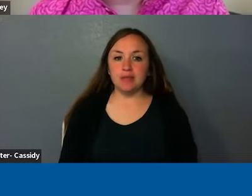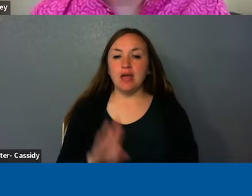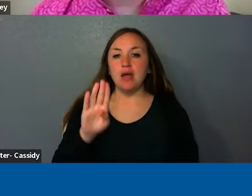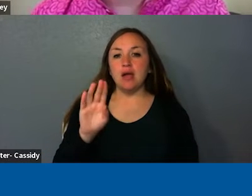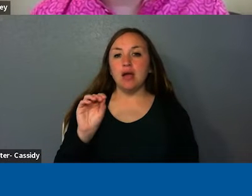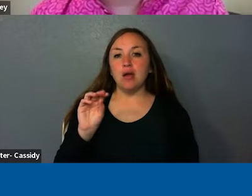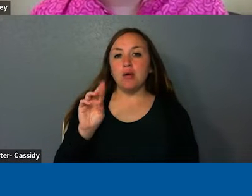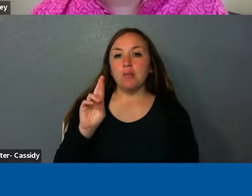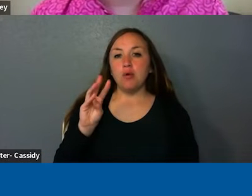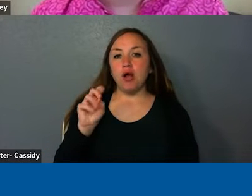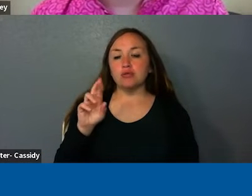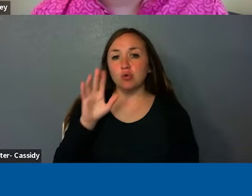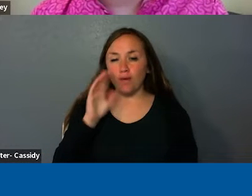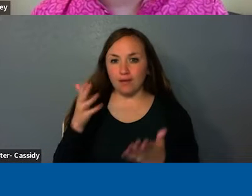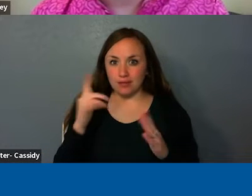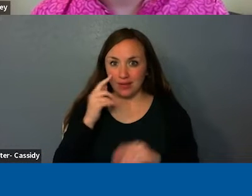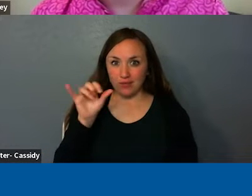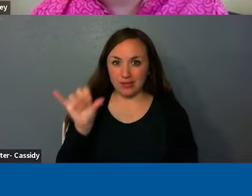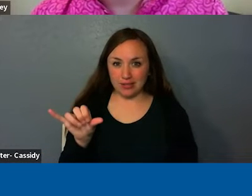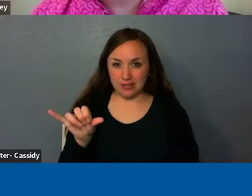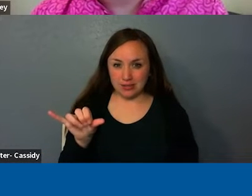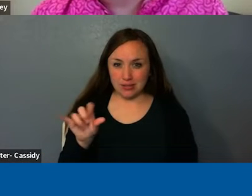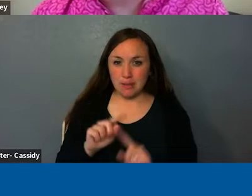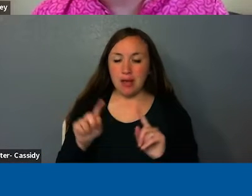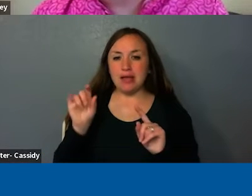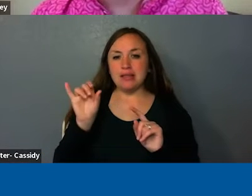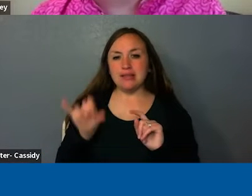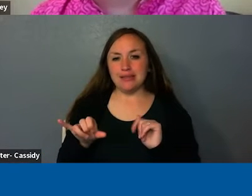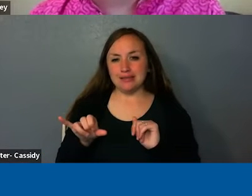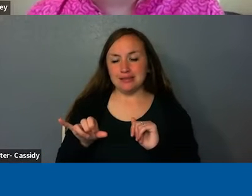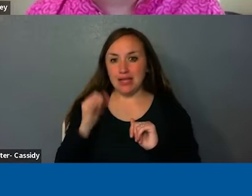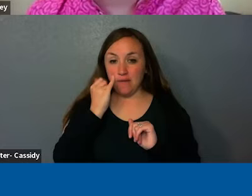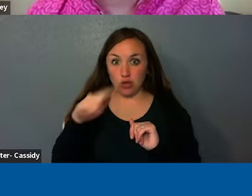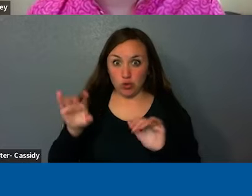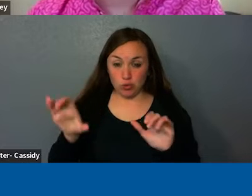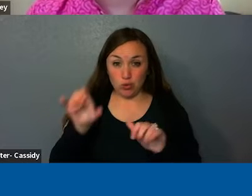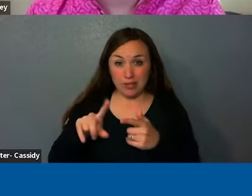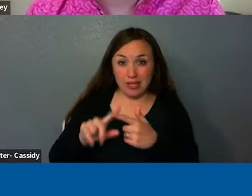via settings or extensions, but this is kind of, if you do need to plead a case for high contrast mode